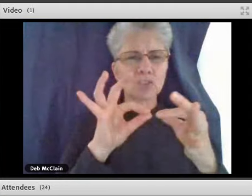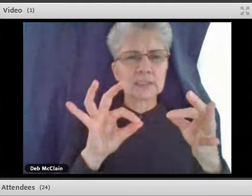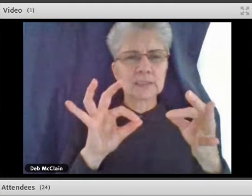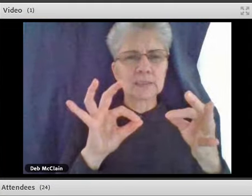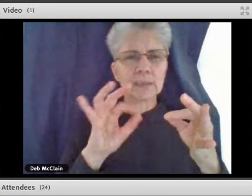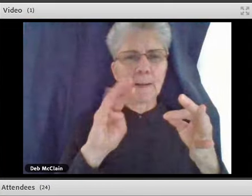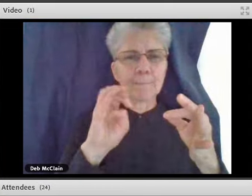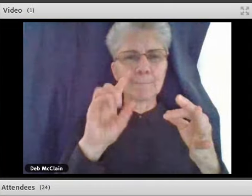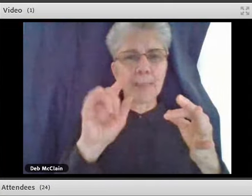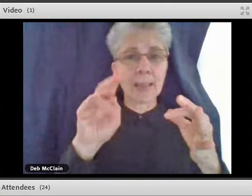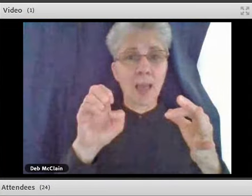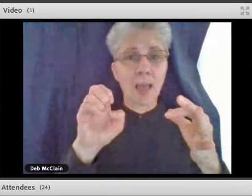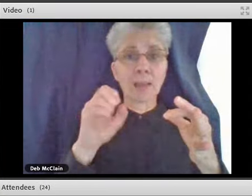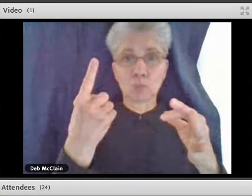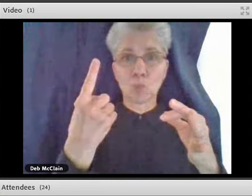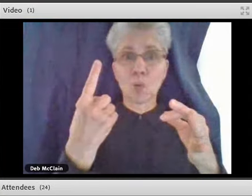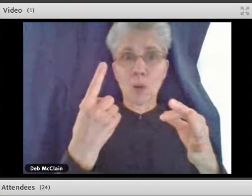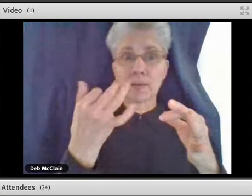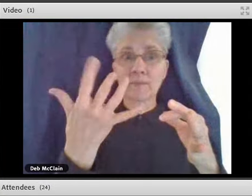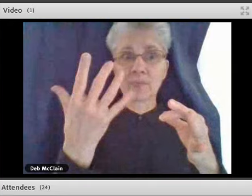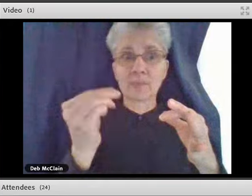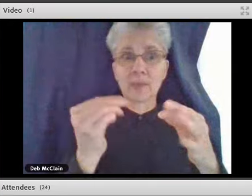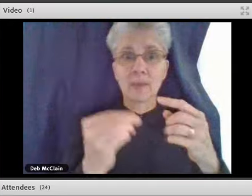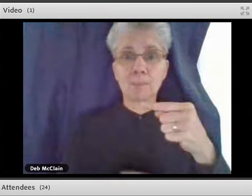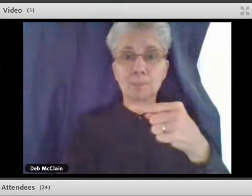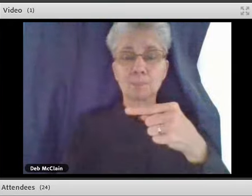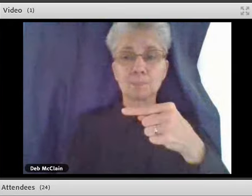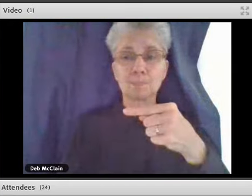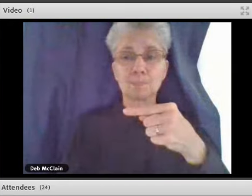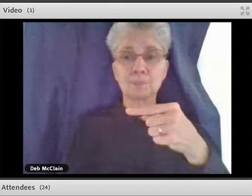So there's a couple of directory finders I wanted to mention to you.